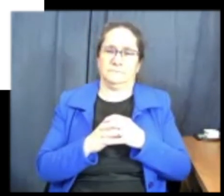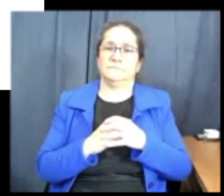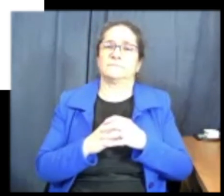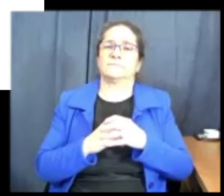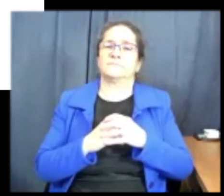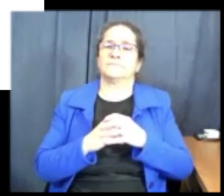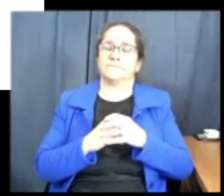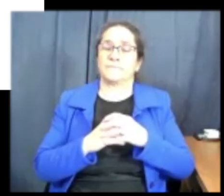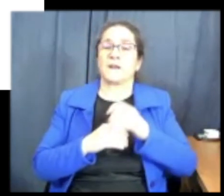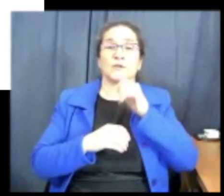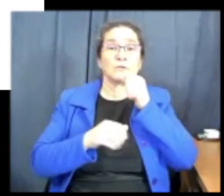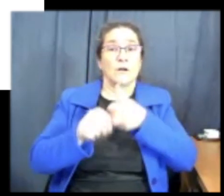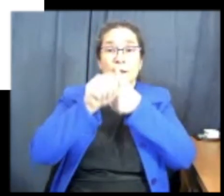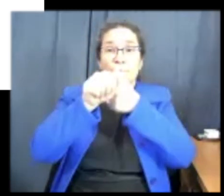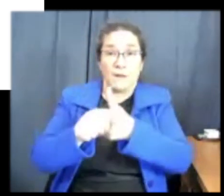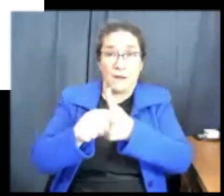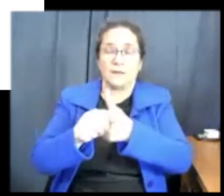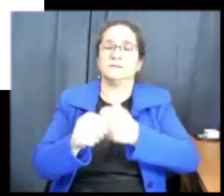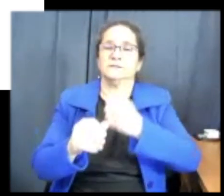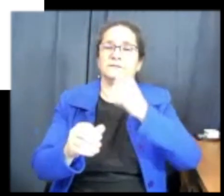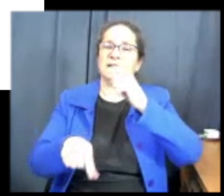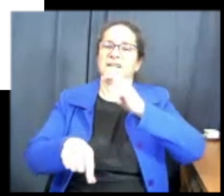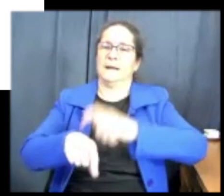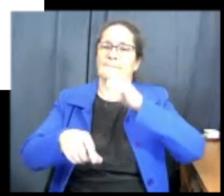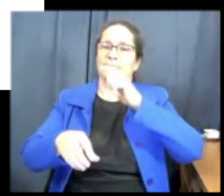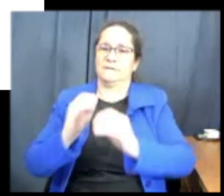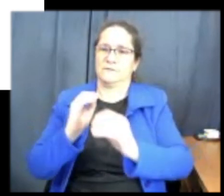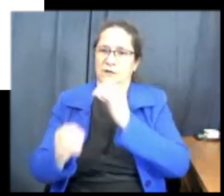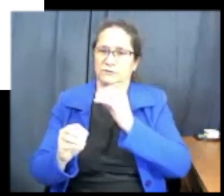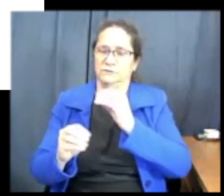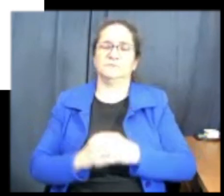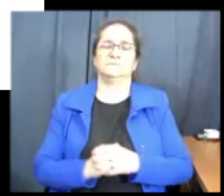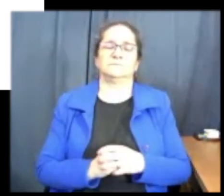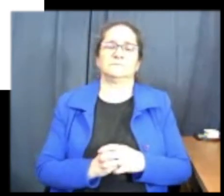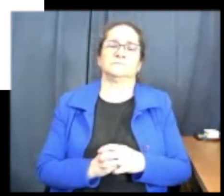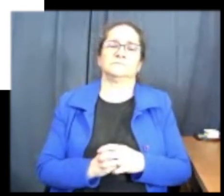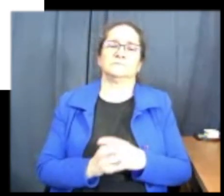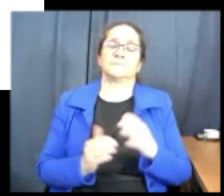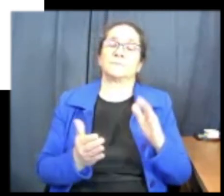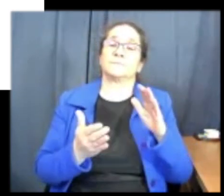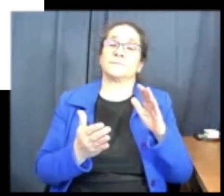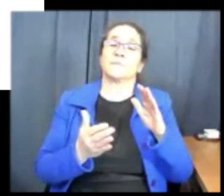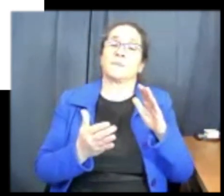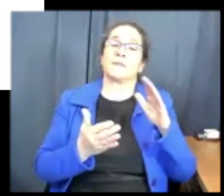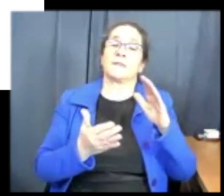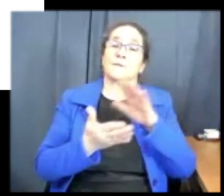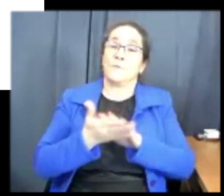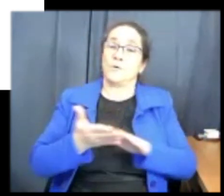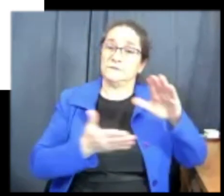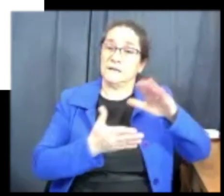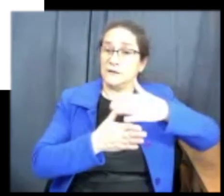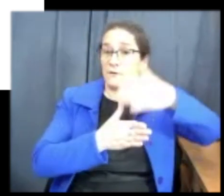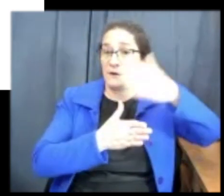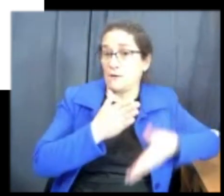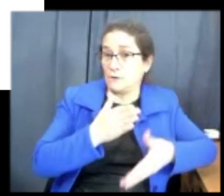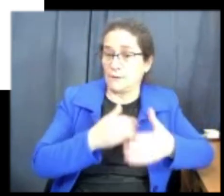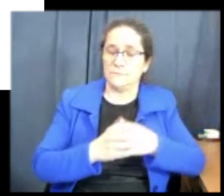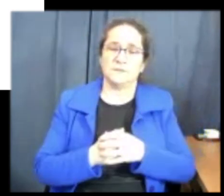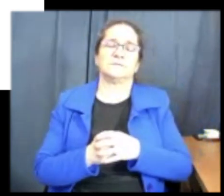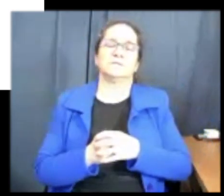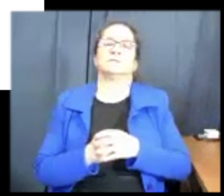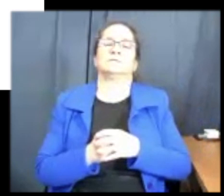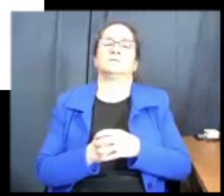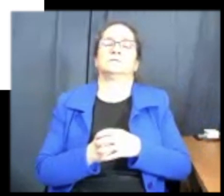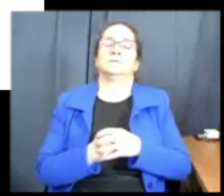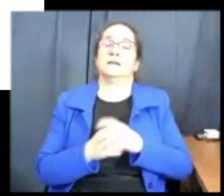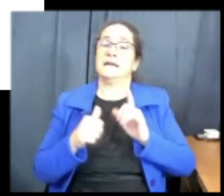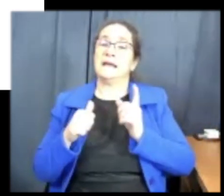compliance, post secondary outcomes, initial evaluations,